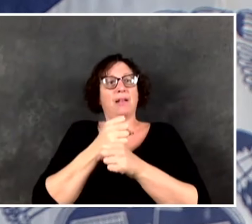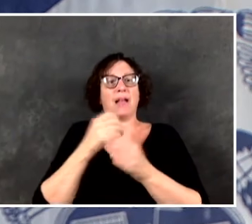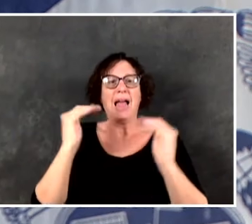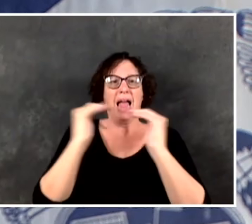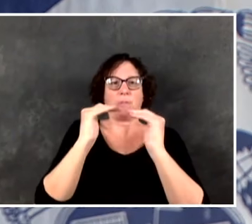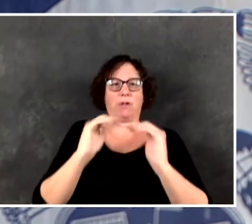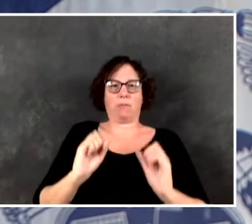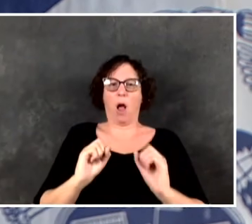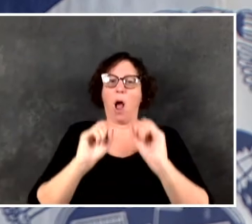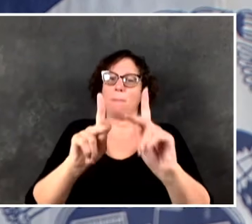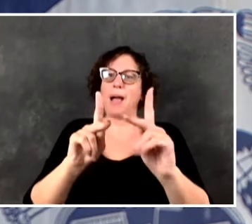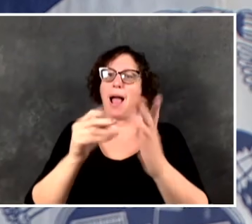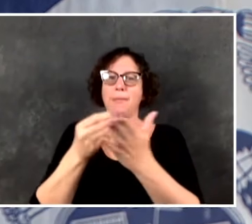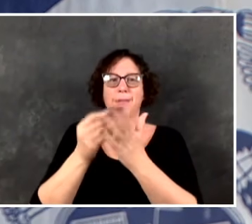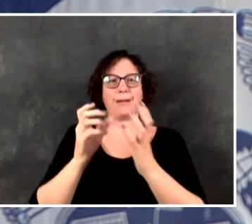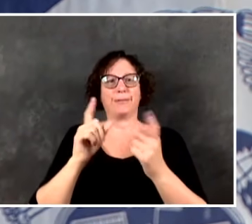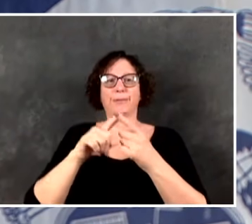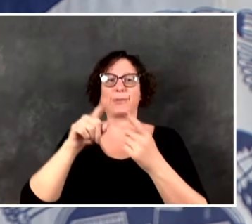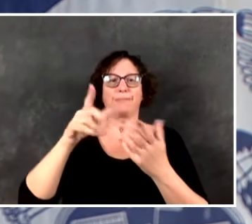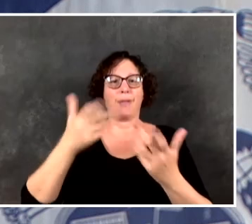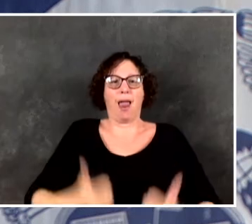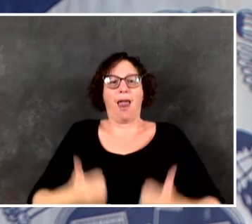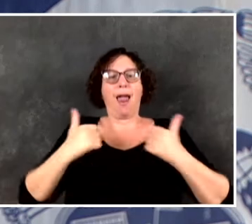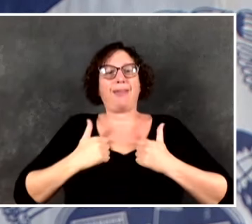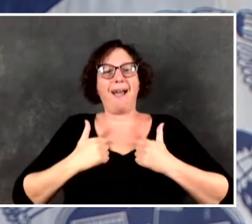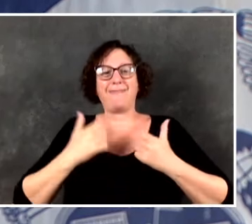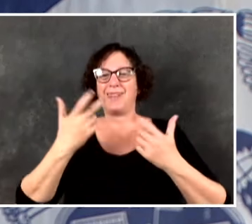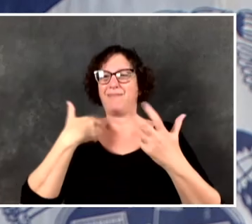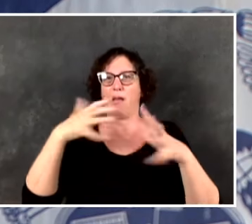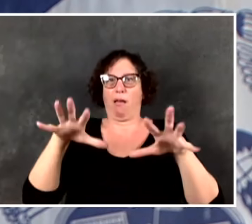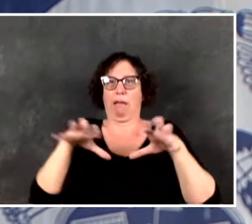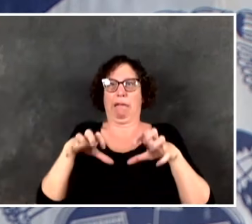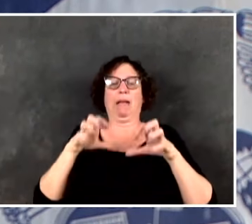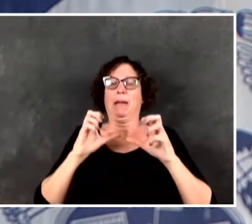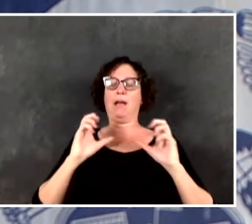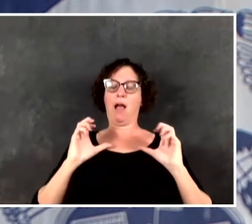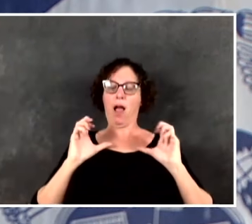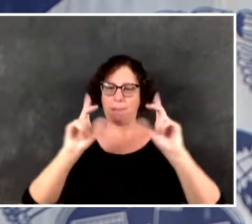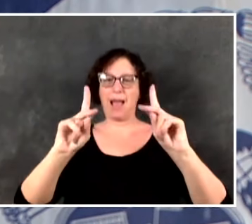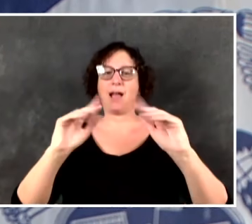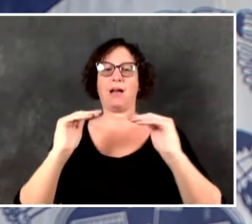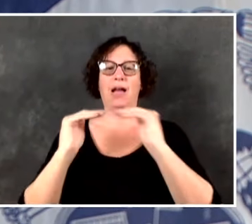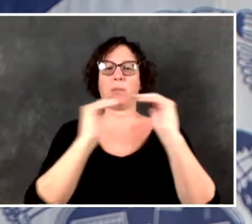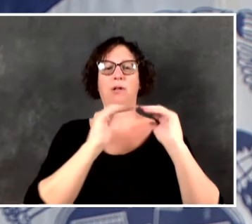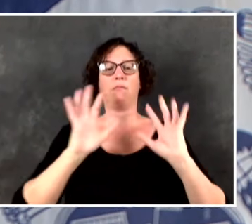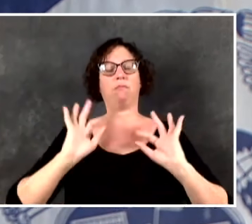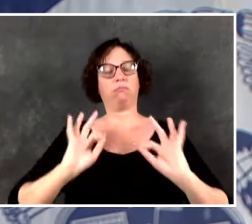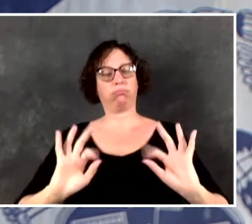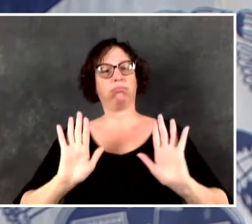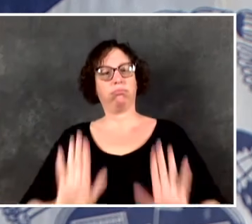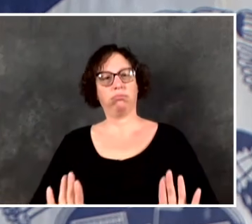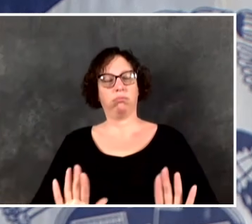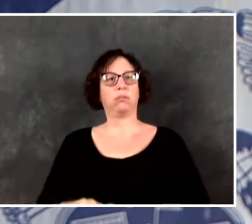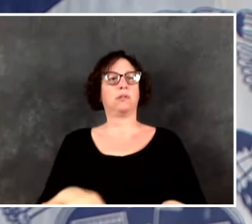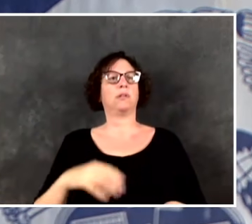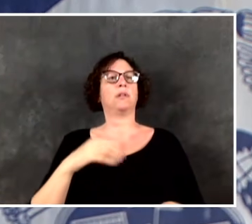CONTINUE TO STAY ALIVE AND THEN REBUILD. OUR AGENCIES ACTING WITH THE